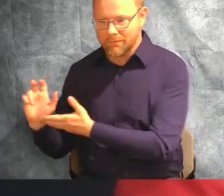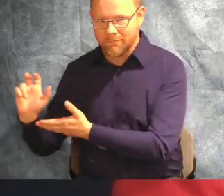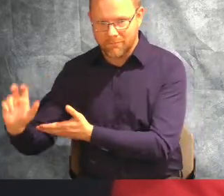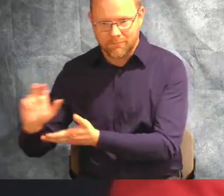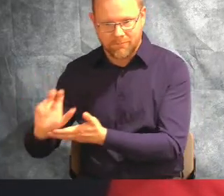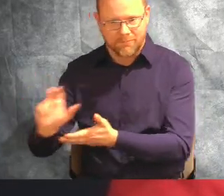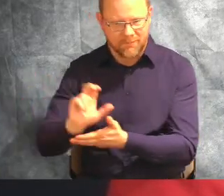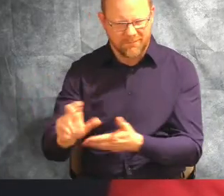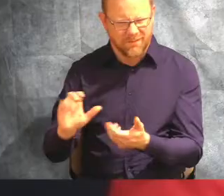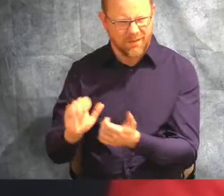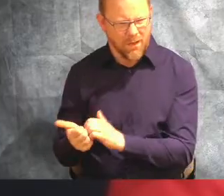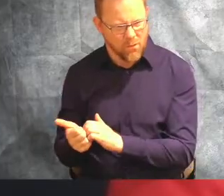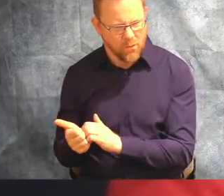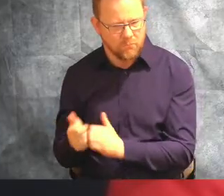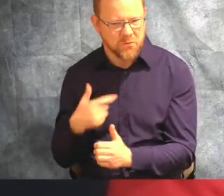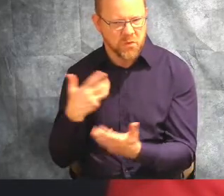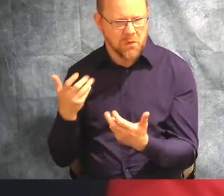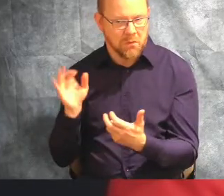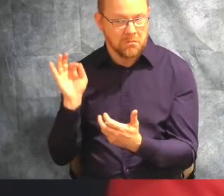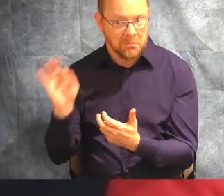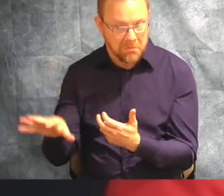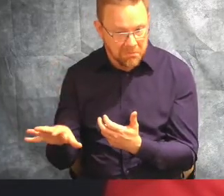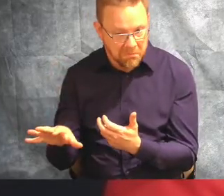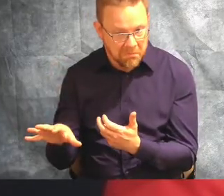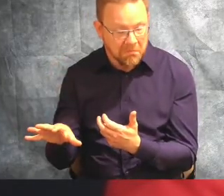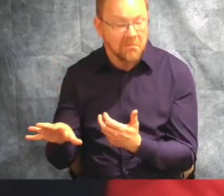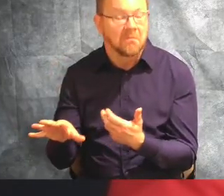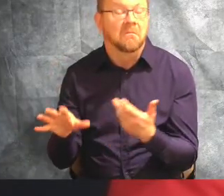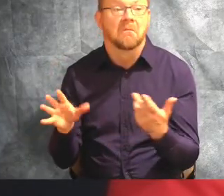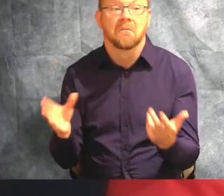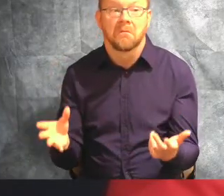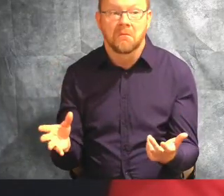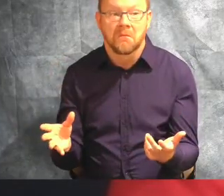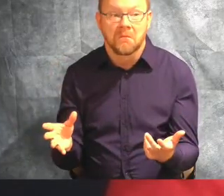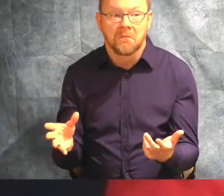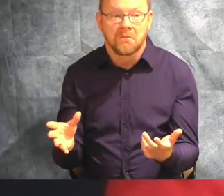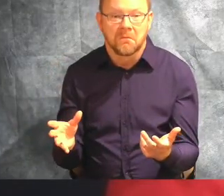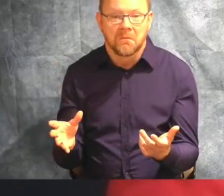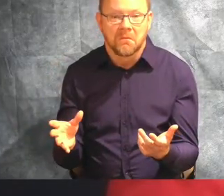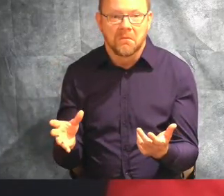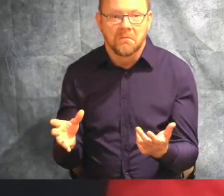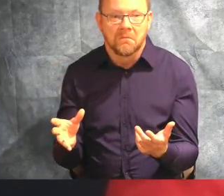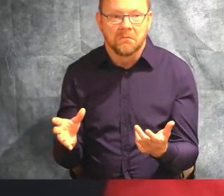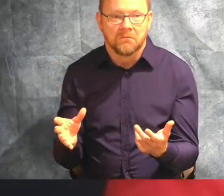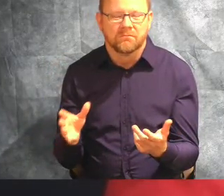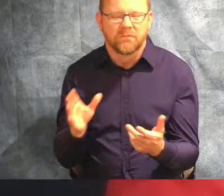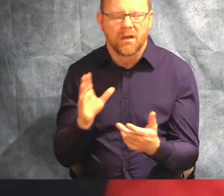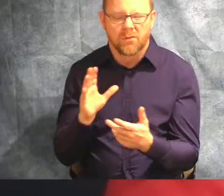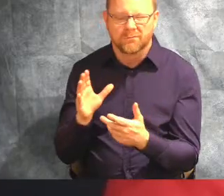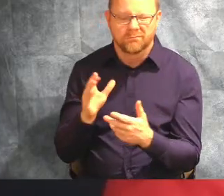And so, I wanted to just let you know that, but I'll have I've advised him to follow up with you,